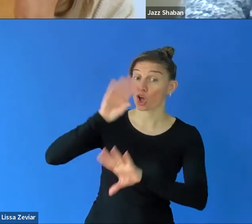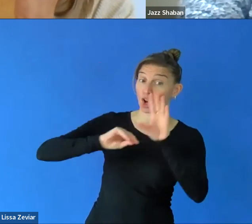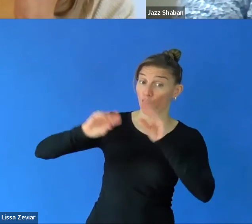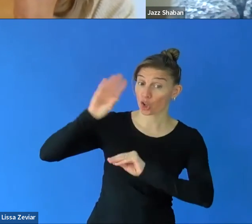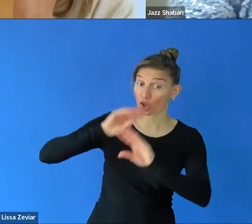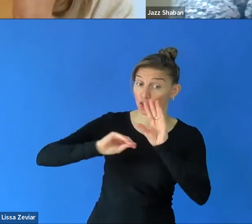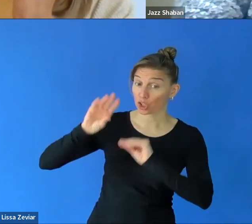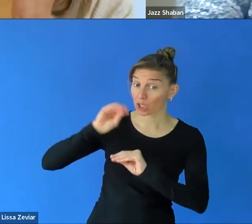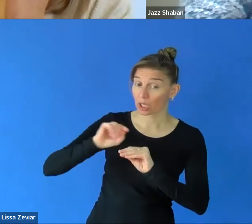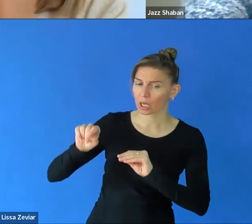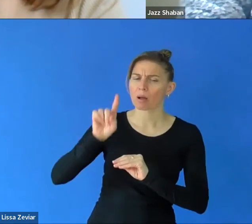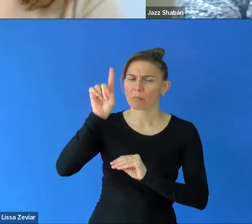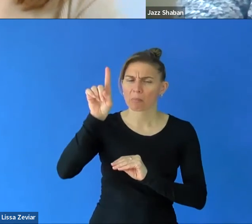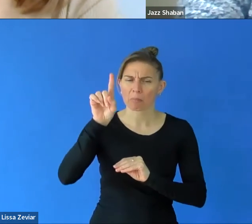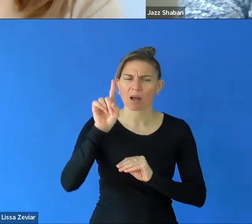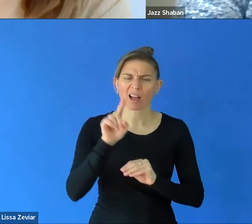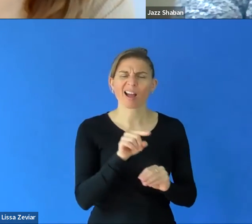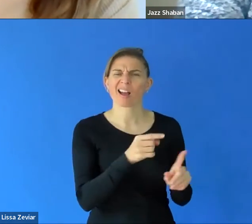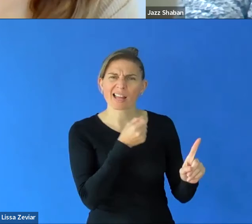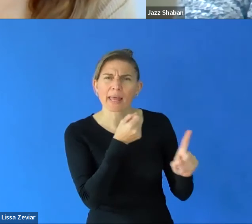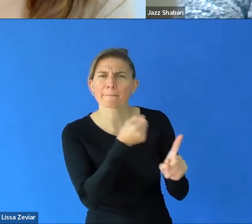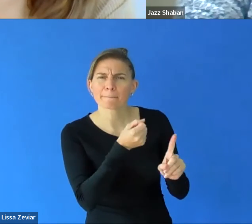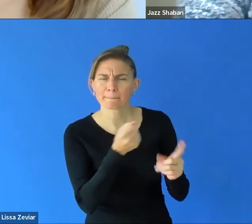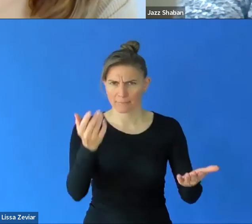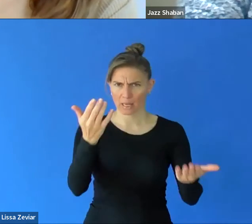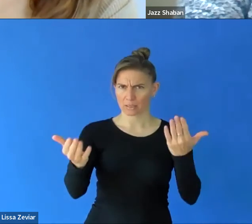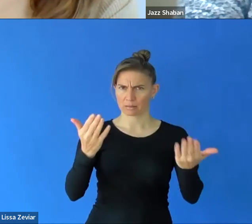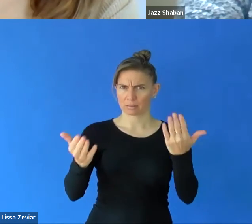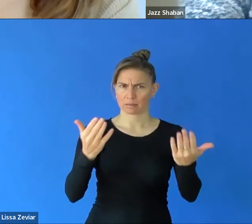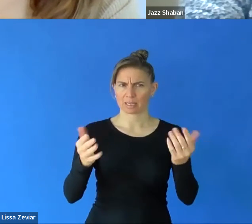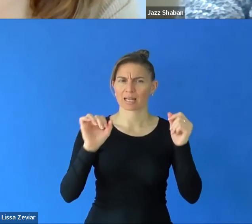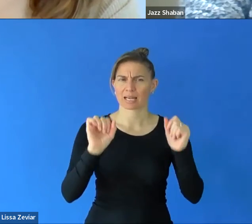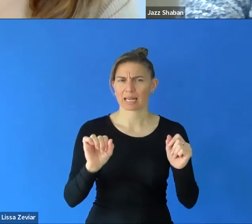So that we can have better development in the future.